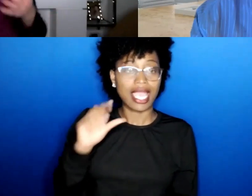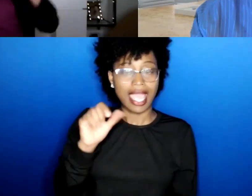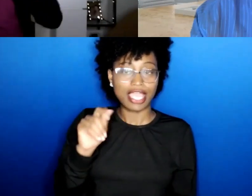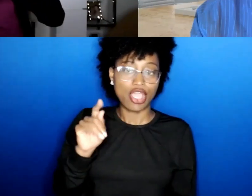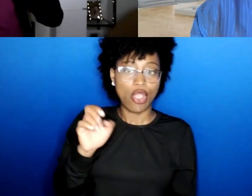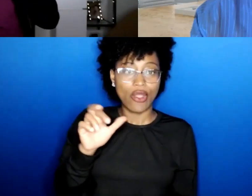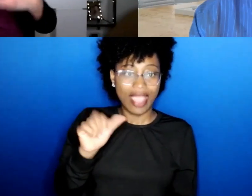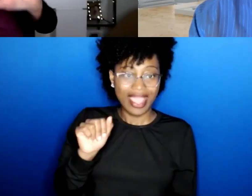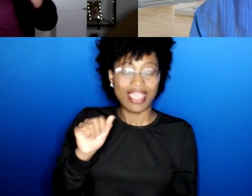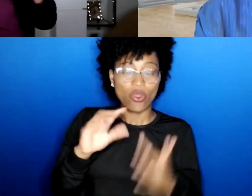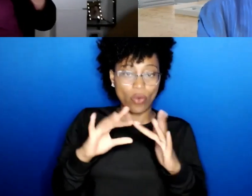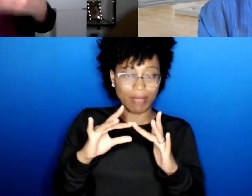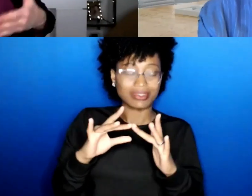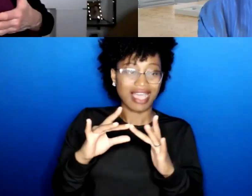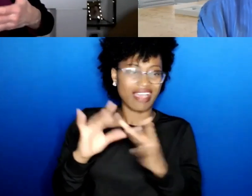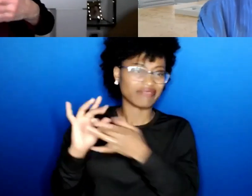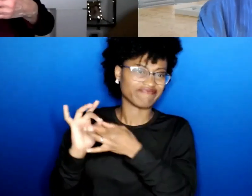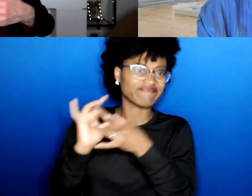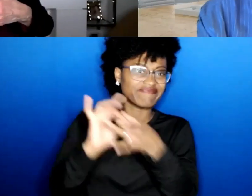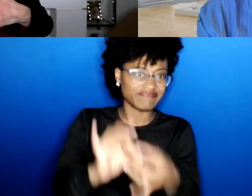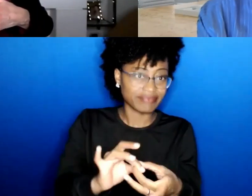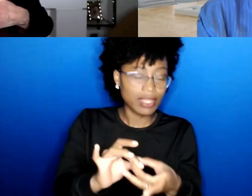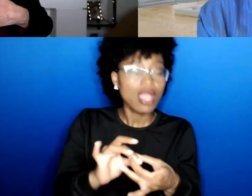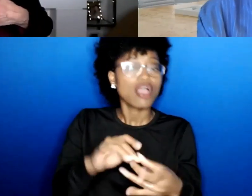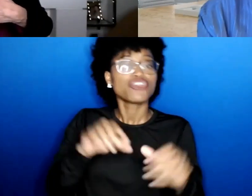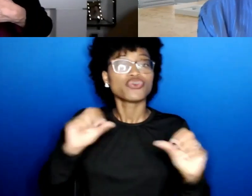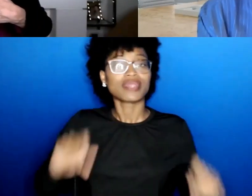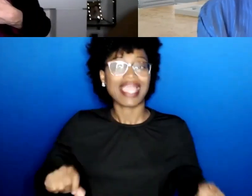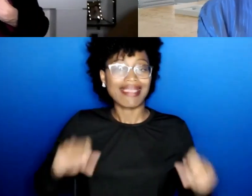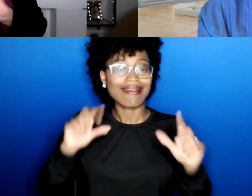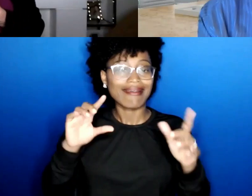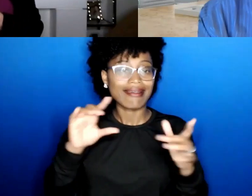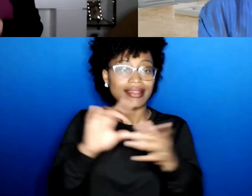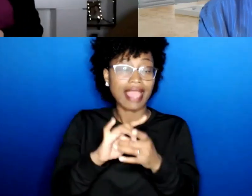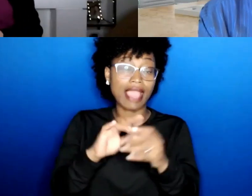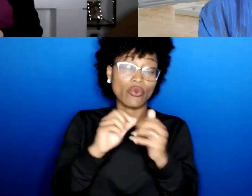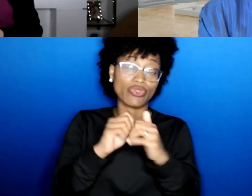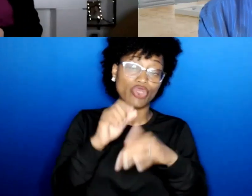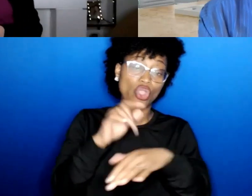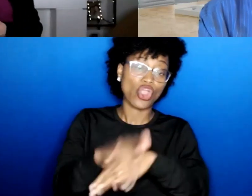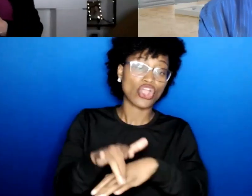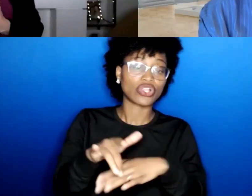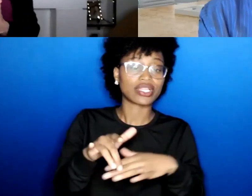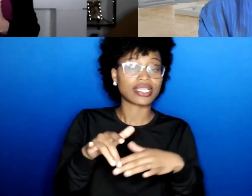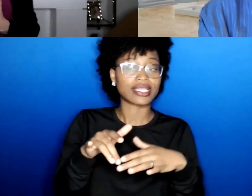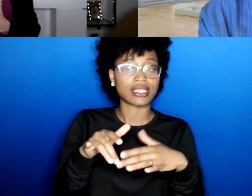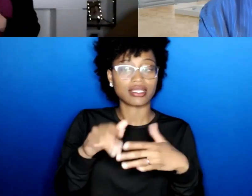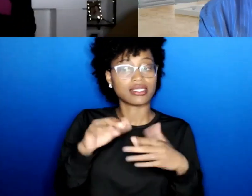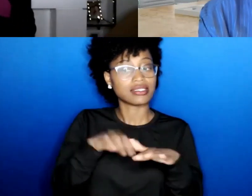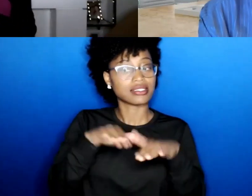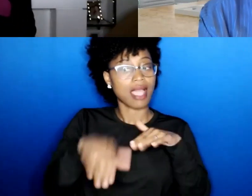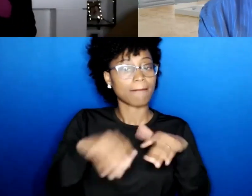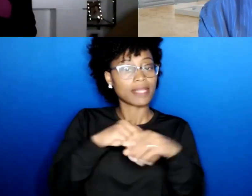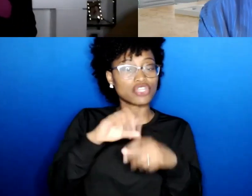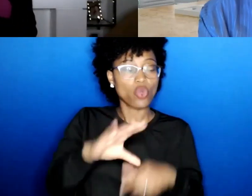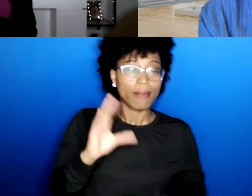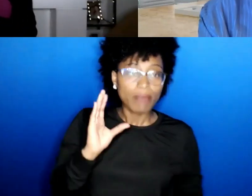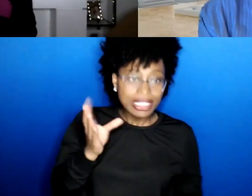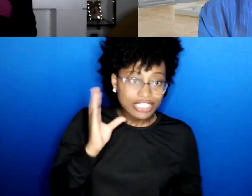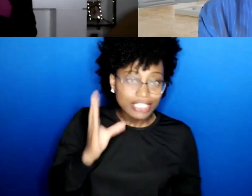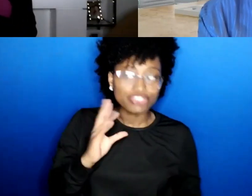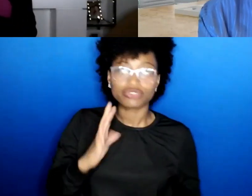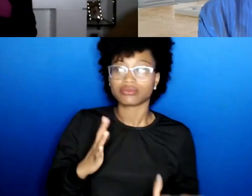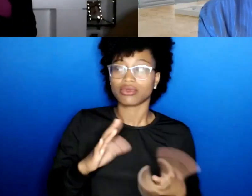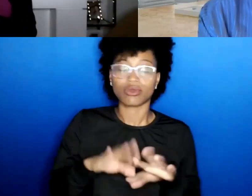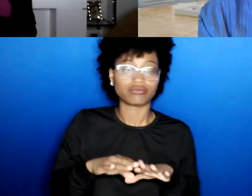06:23:48 an early stage of the presentation of your work that will